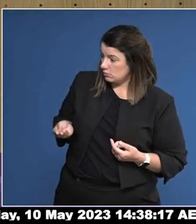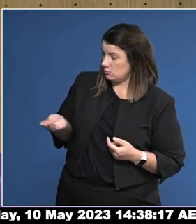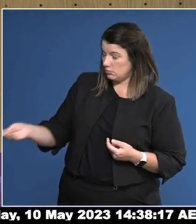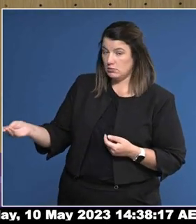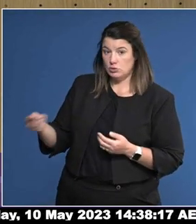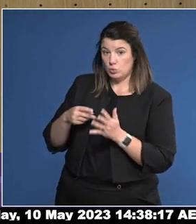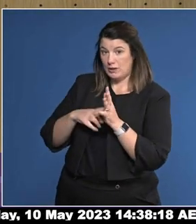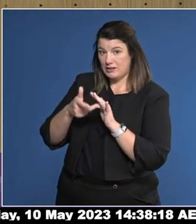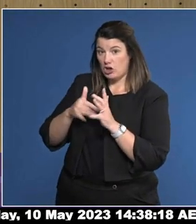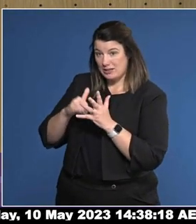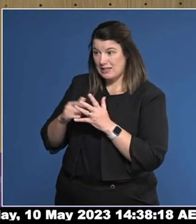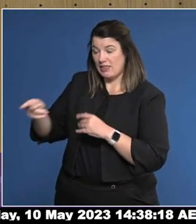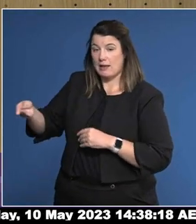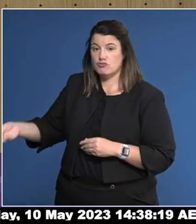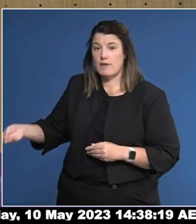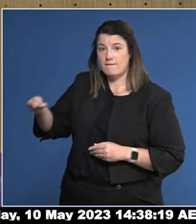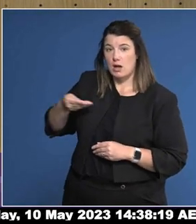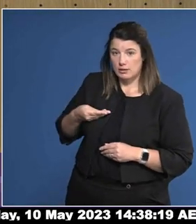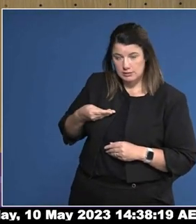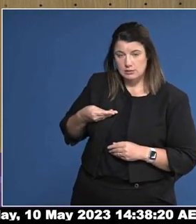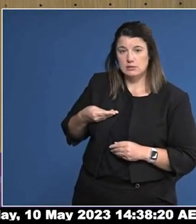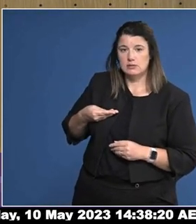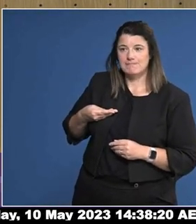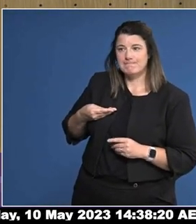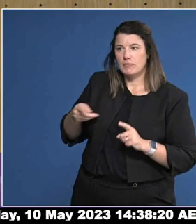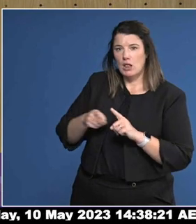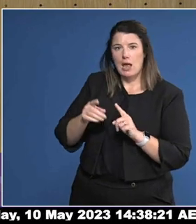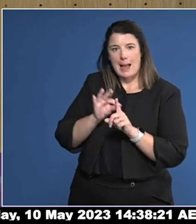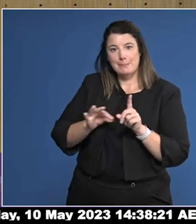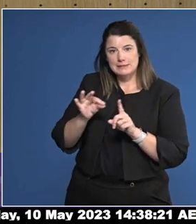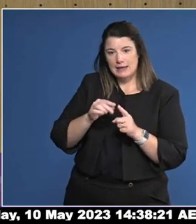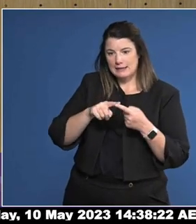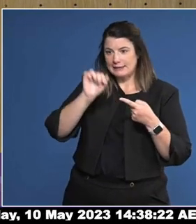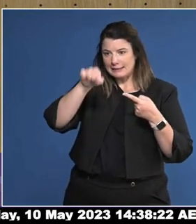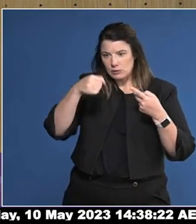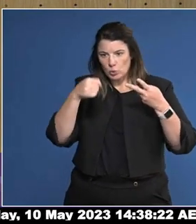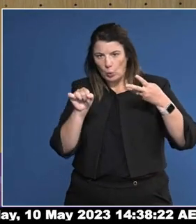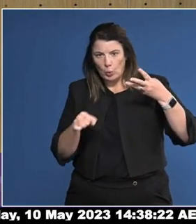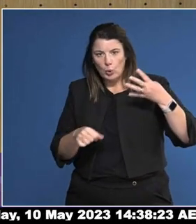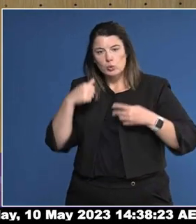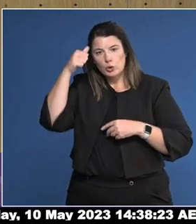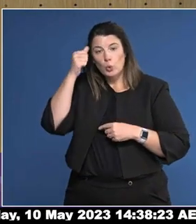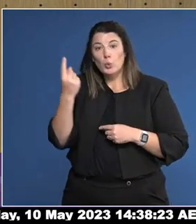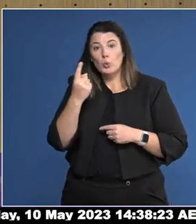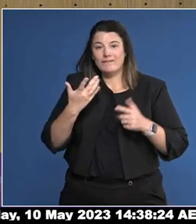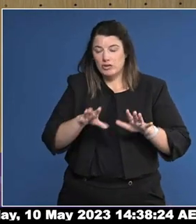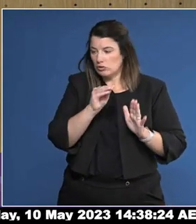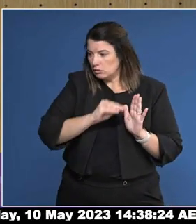They then provided us back, if you like, status updates on those clients so we could see where there were in the process of transitioning.